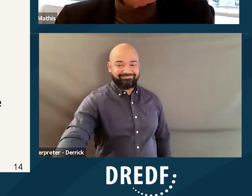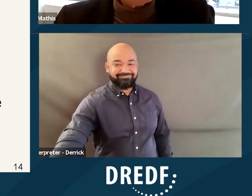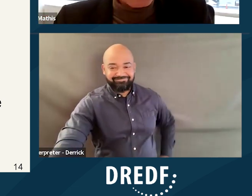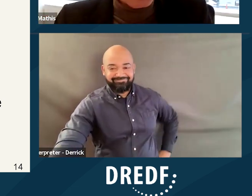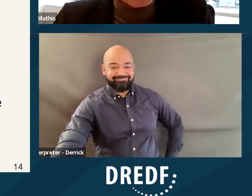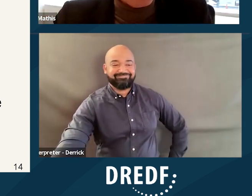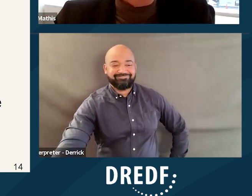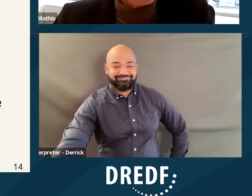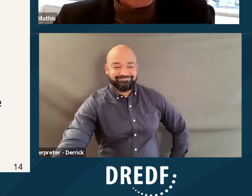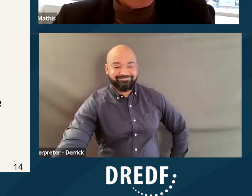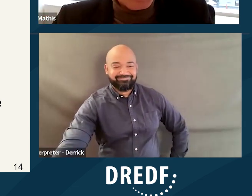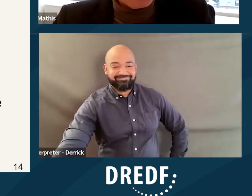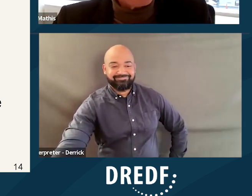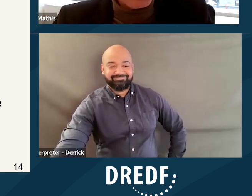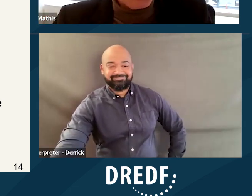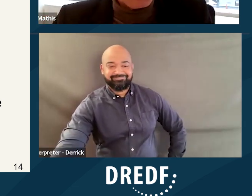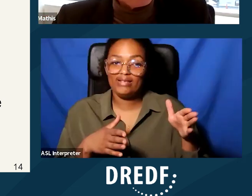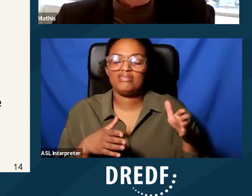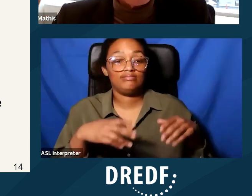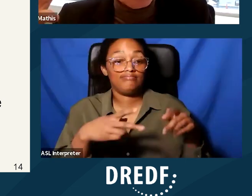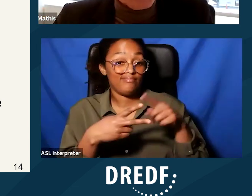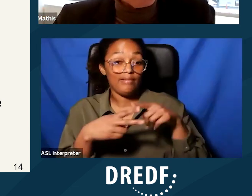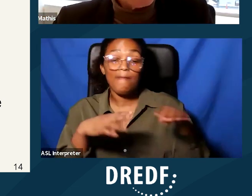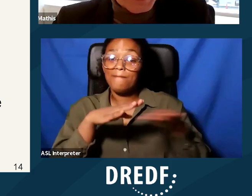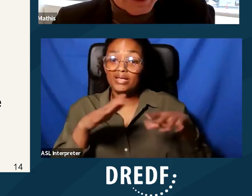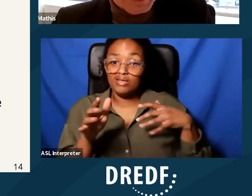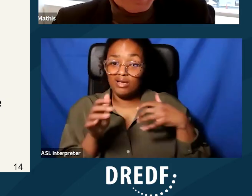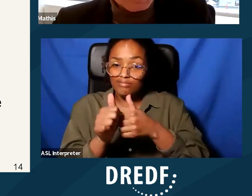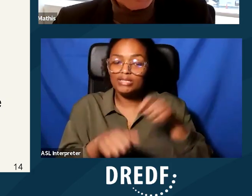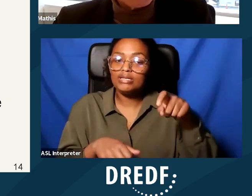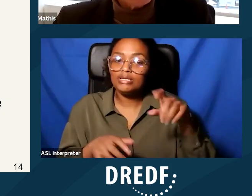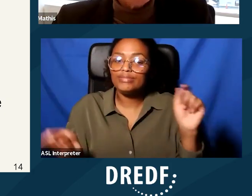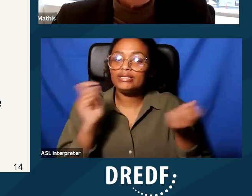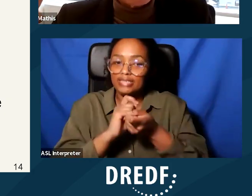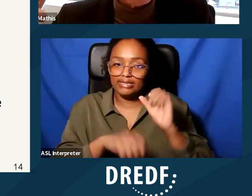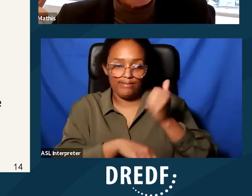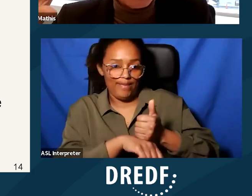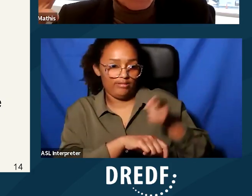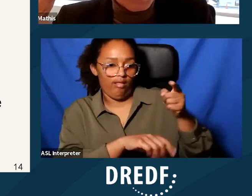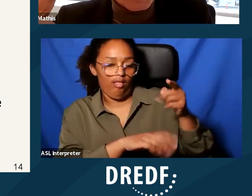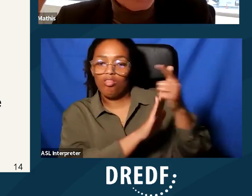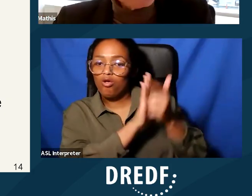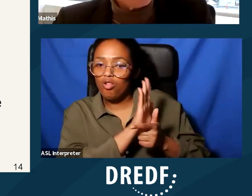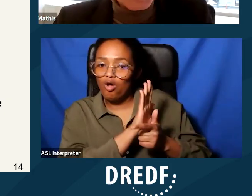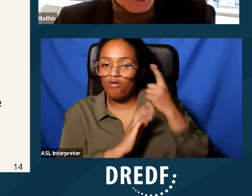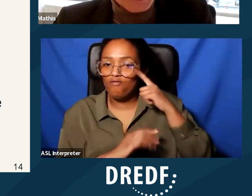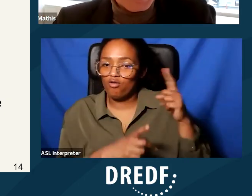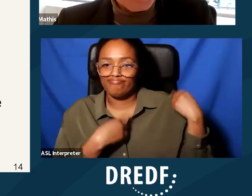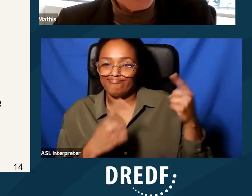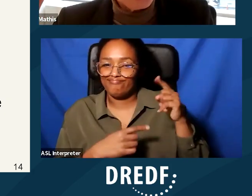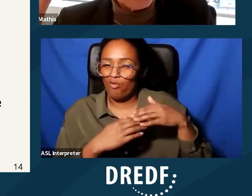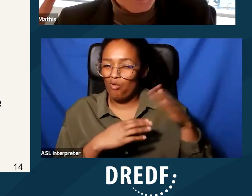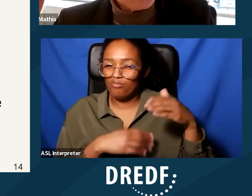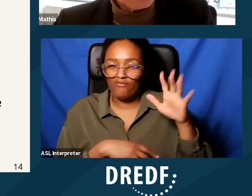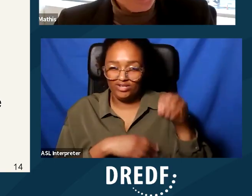in two ways. So, first off, they update some basic things that needed to be changed based